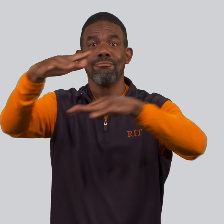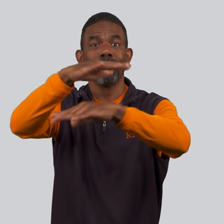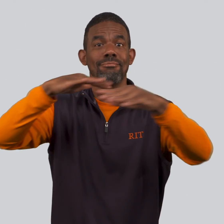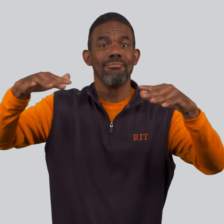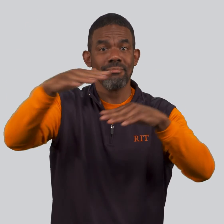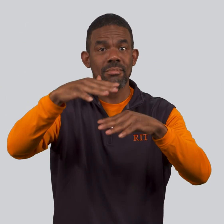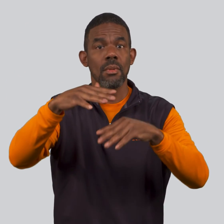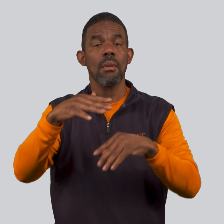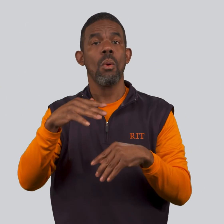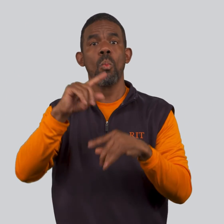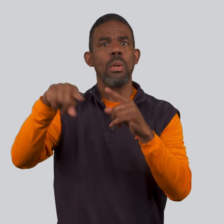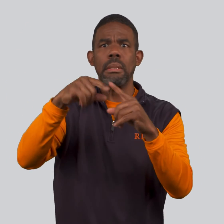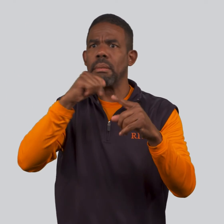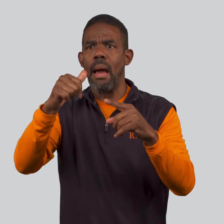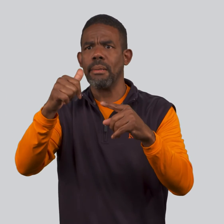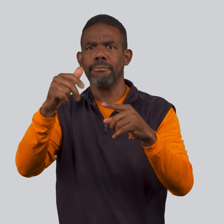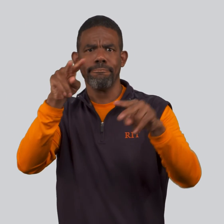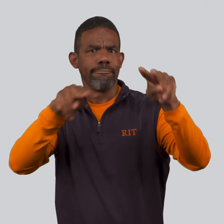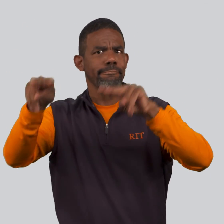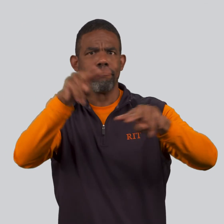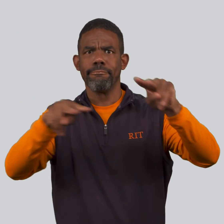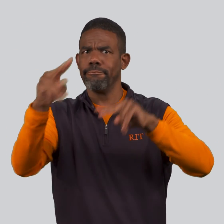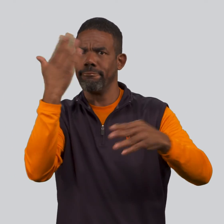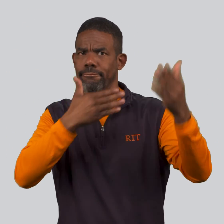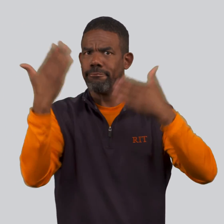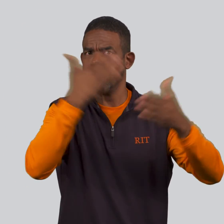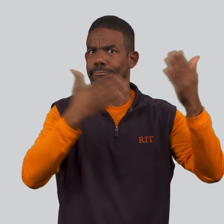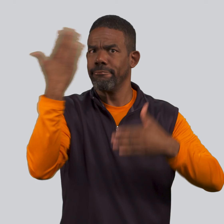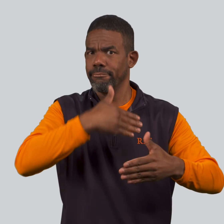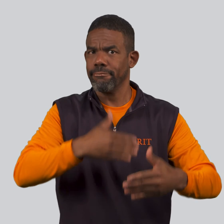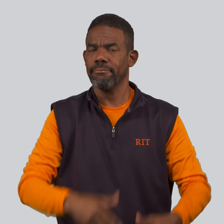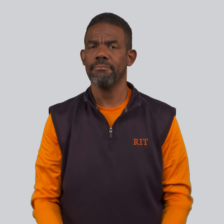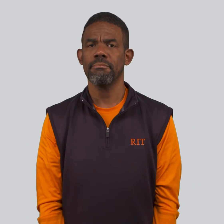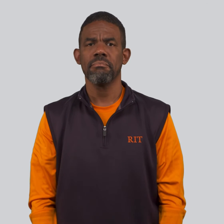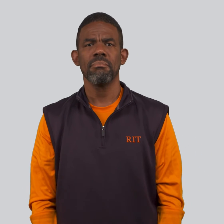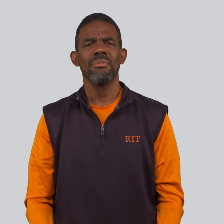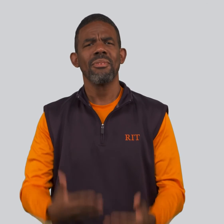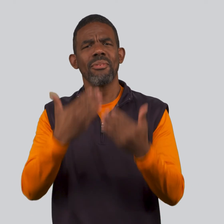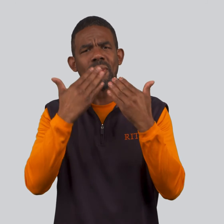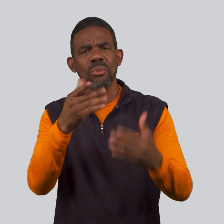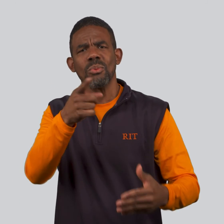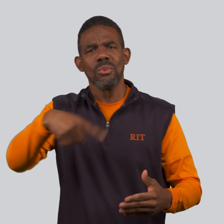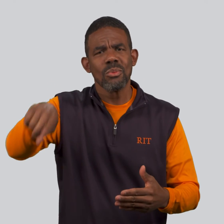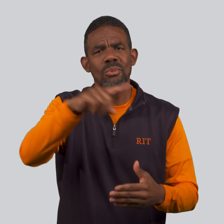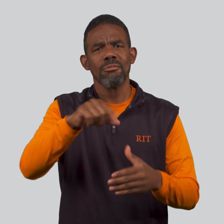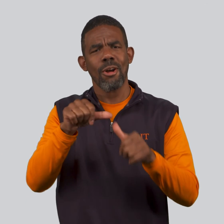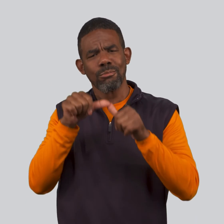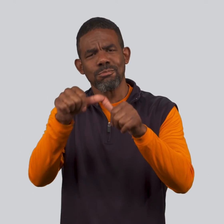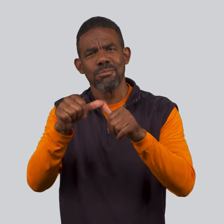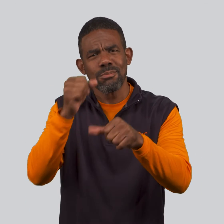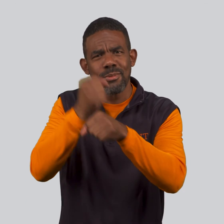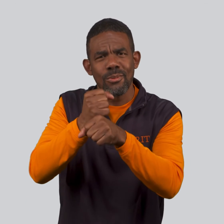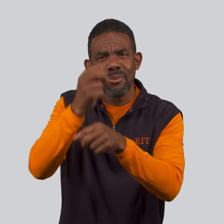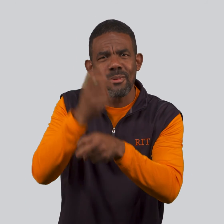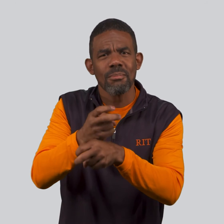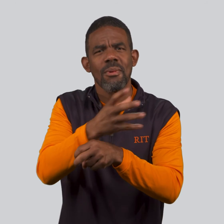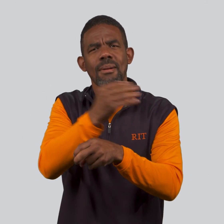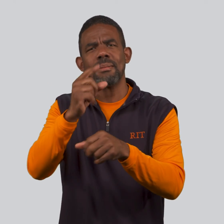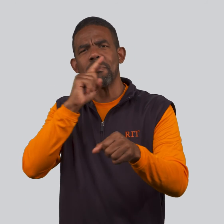in crowded settings when distancing cannot be observed. Thank you for your continued diligence